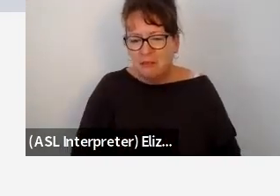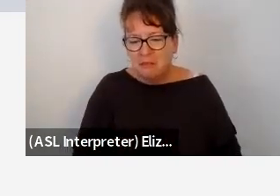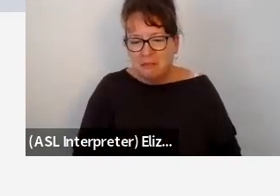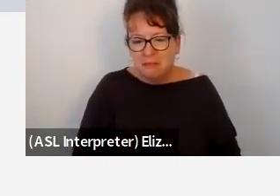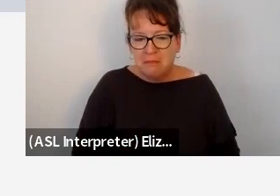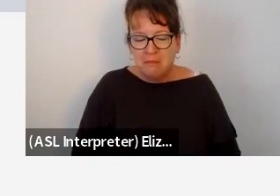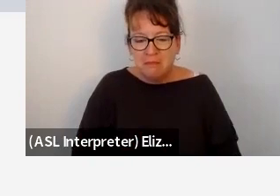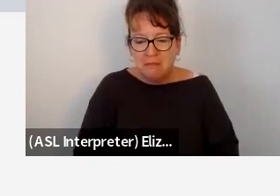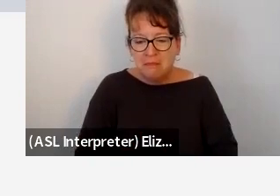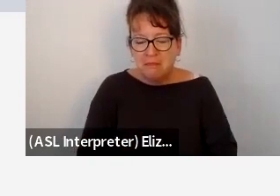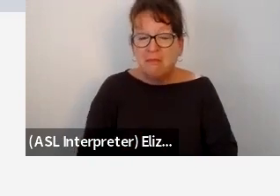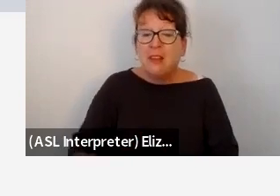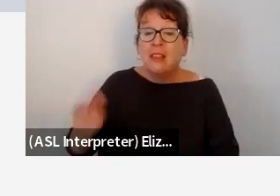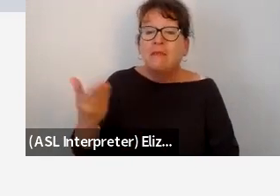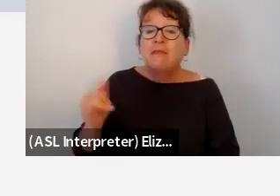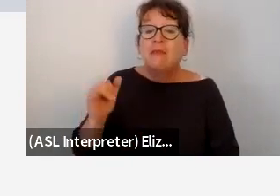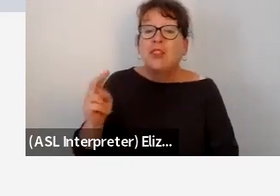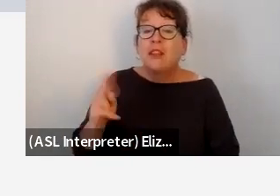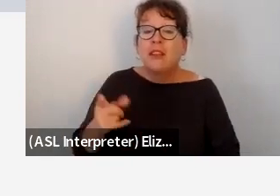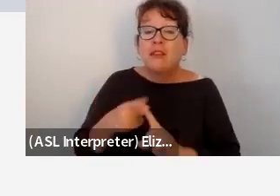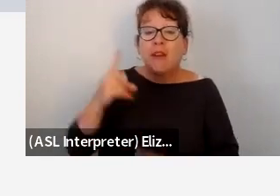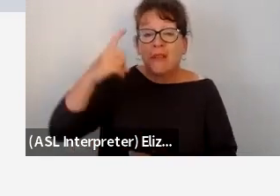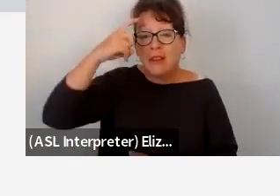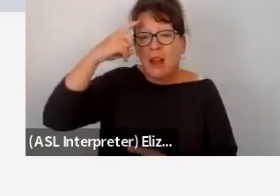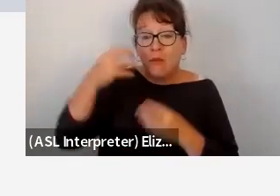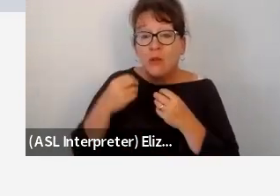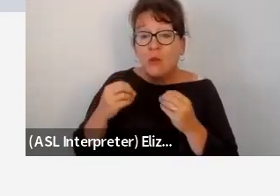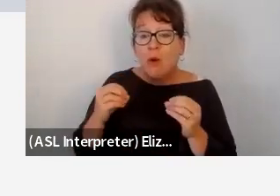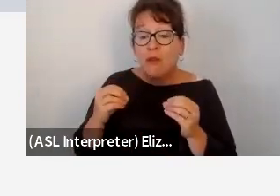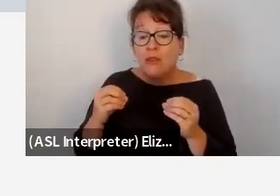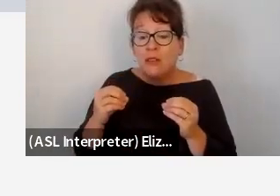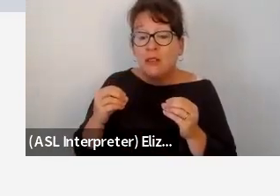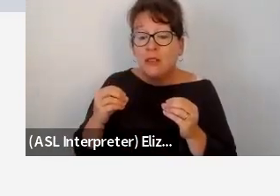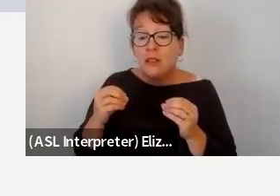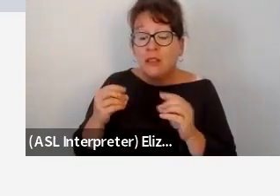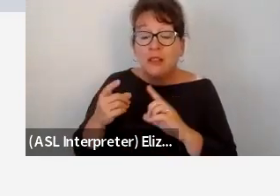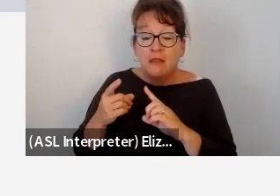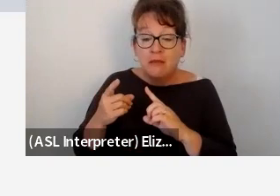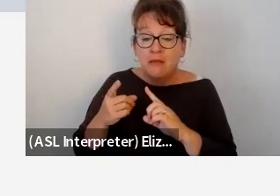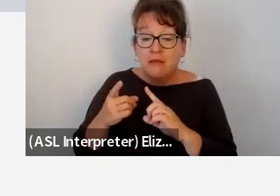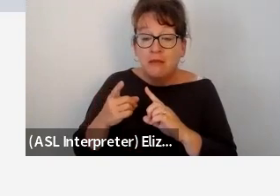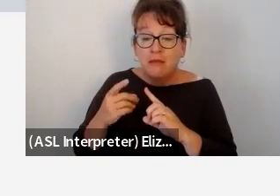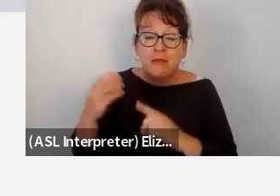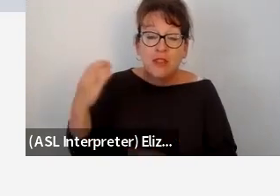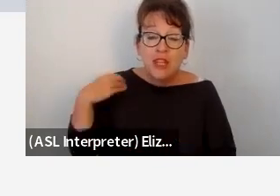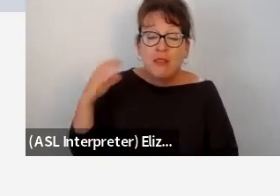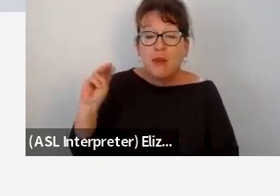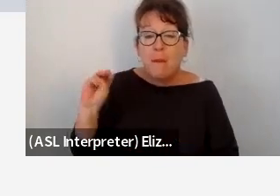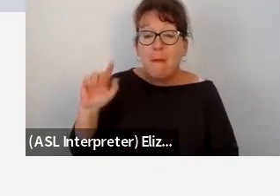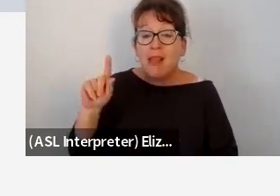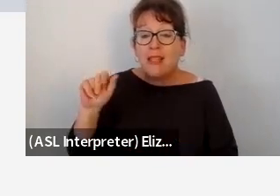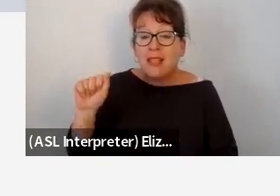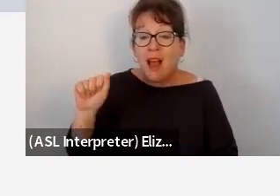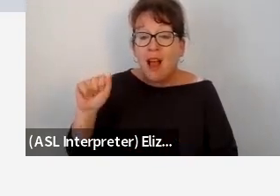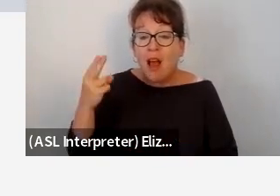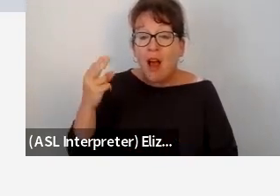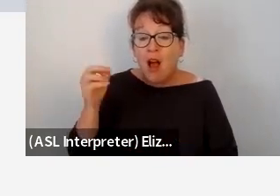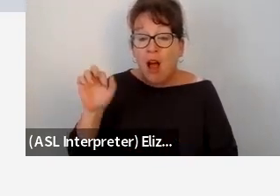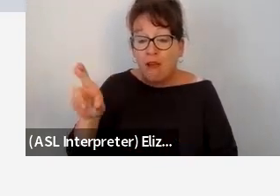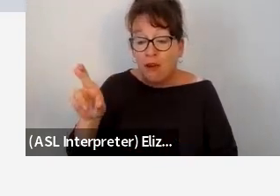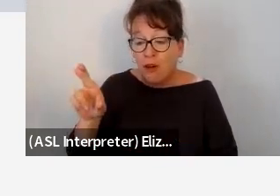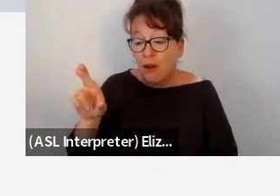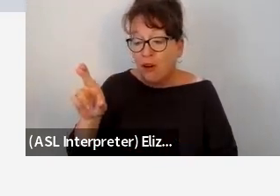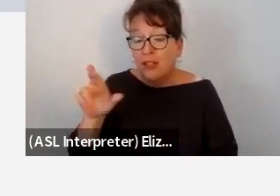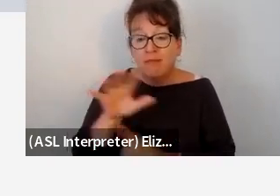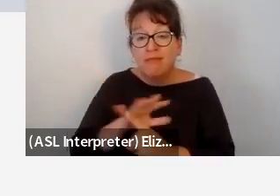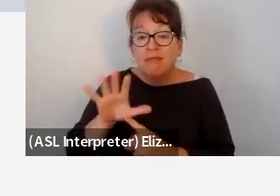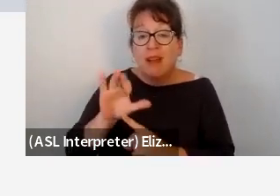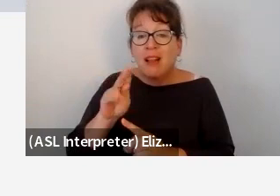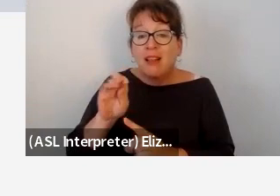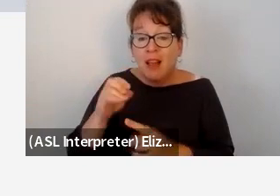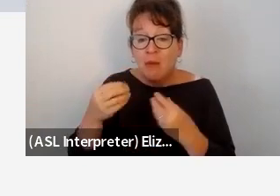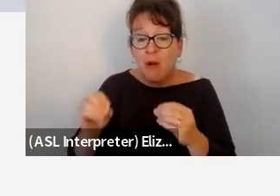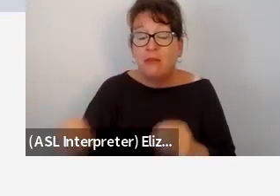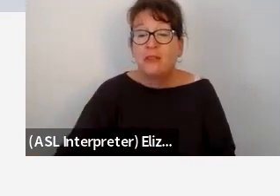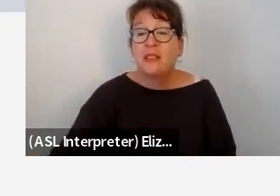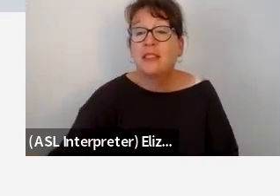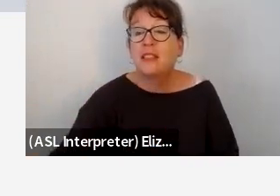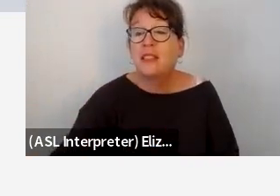Again, we will also be looking at those areas with poor air quality metrics.